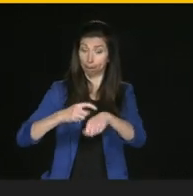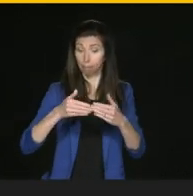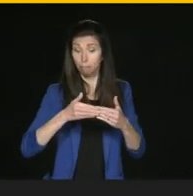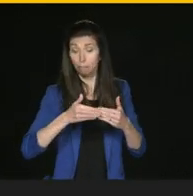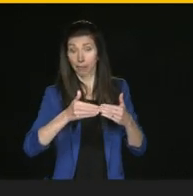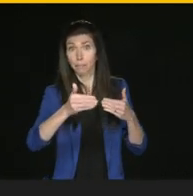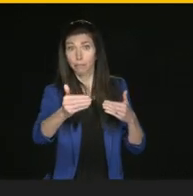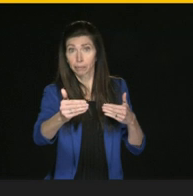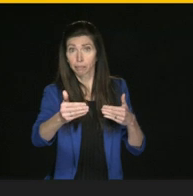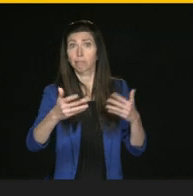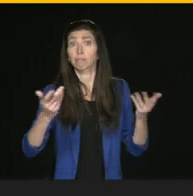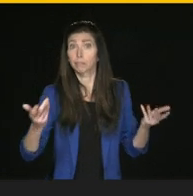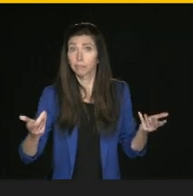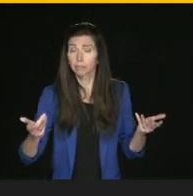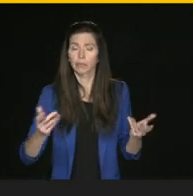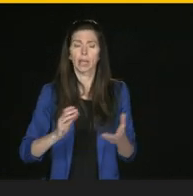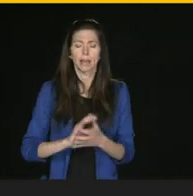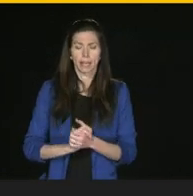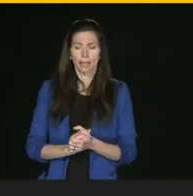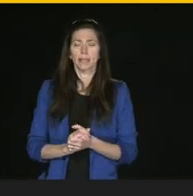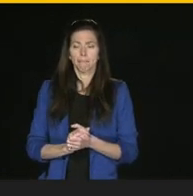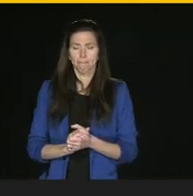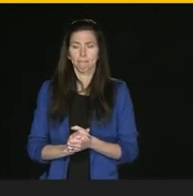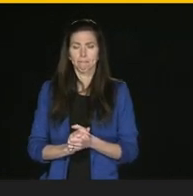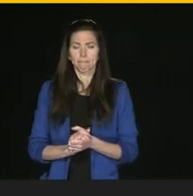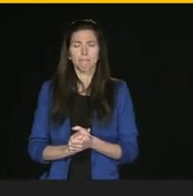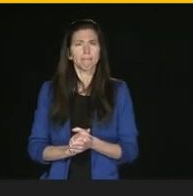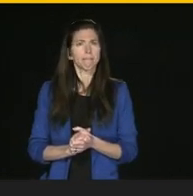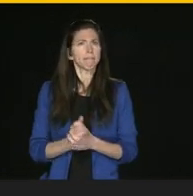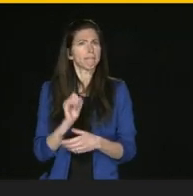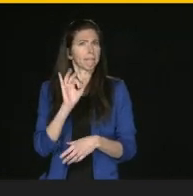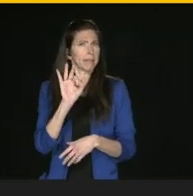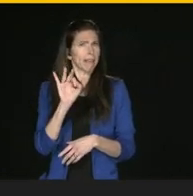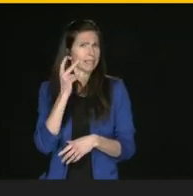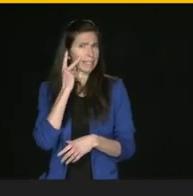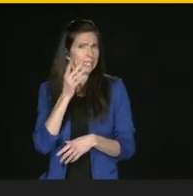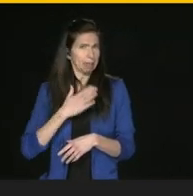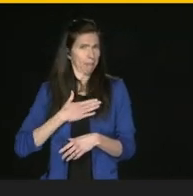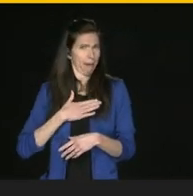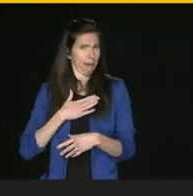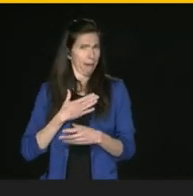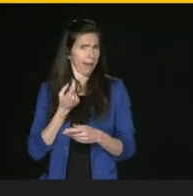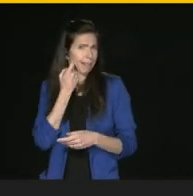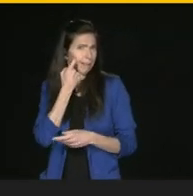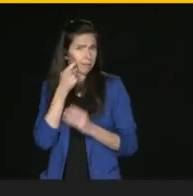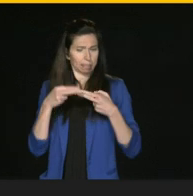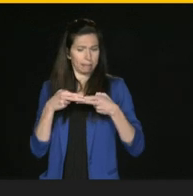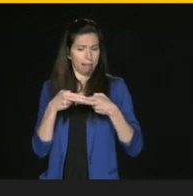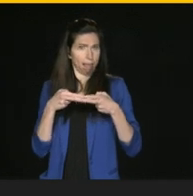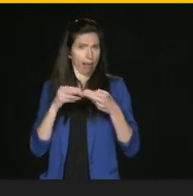OVER THE COURSE OF THE PANDEMIC.